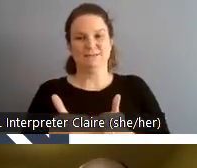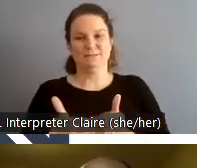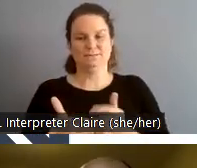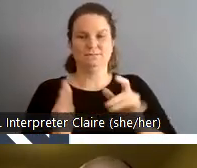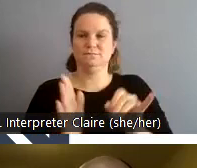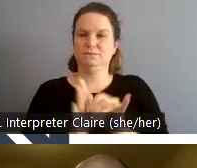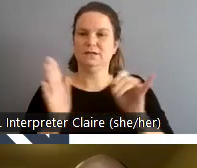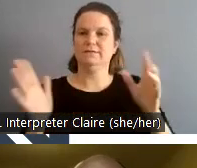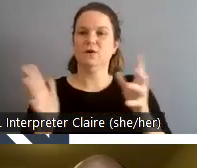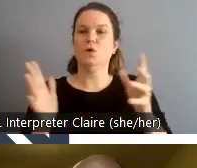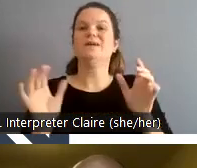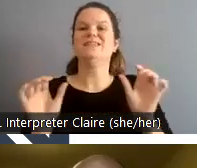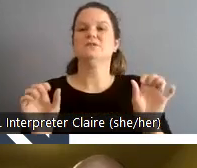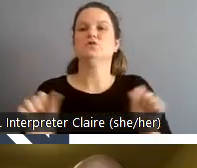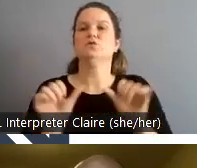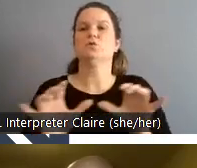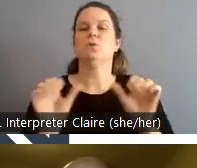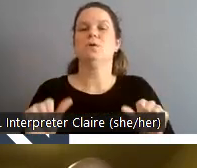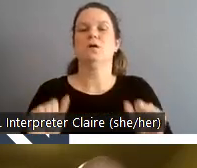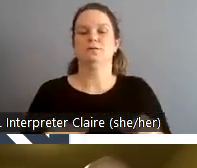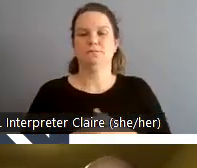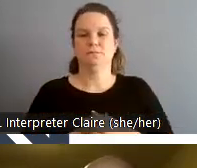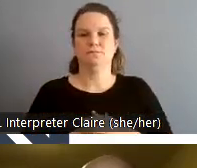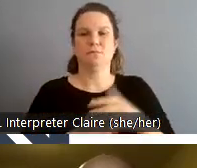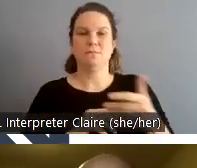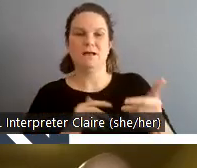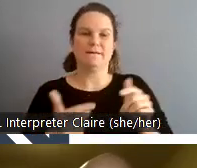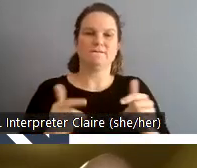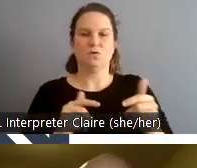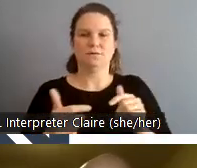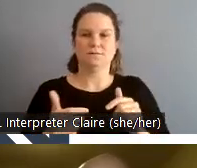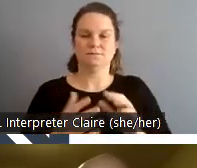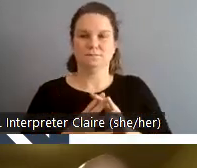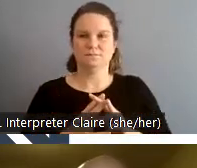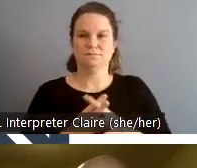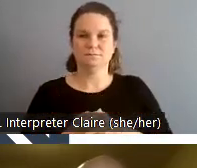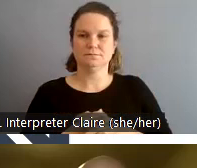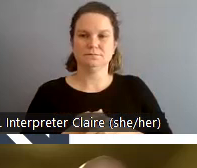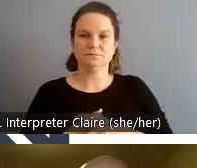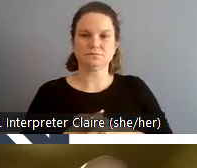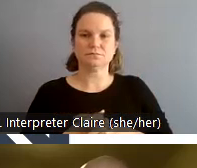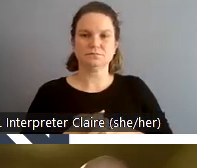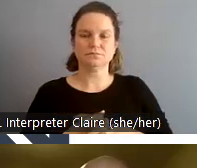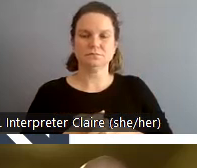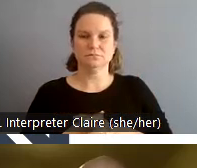going to be workable in this particular situation. It's a back-and-forth kind of